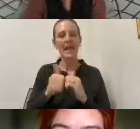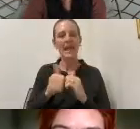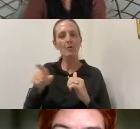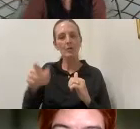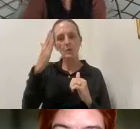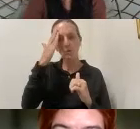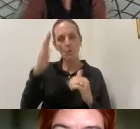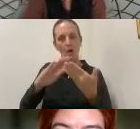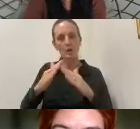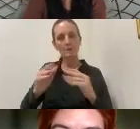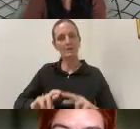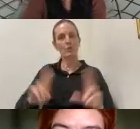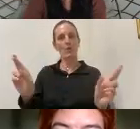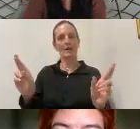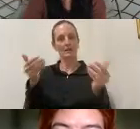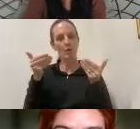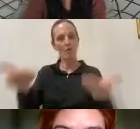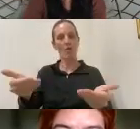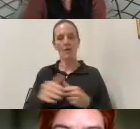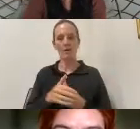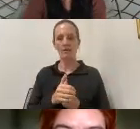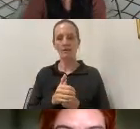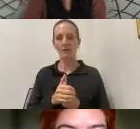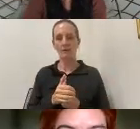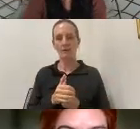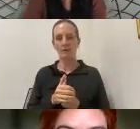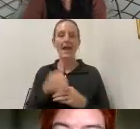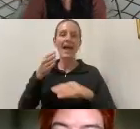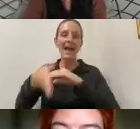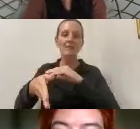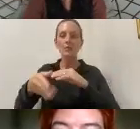ready to plan steps forward post a traumatic event like the Lytton fire?